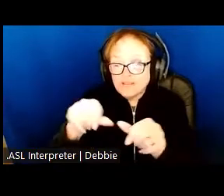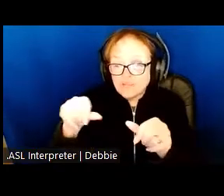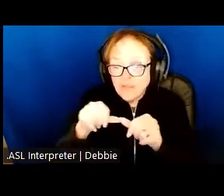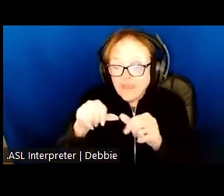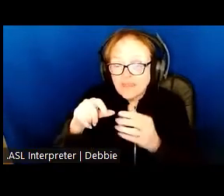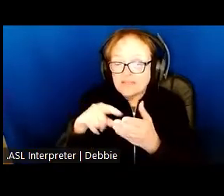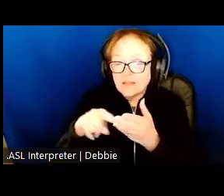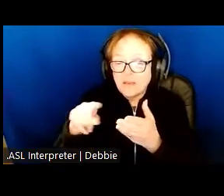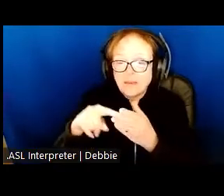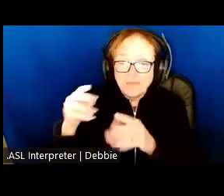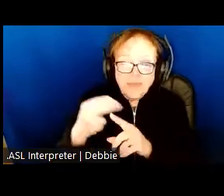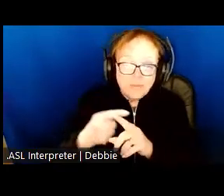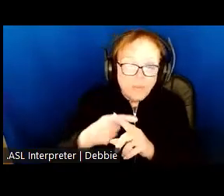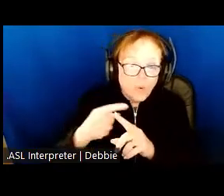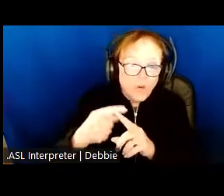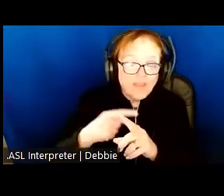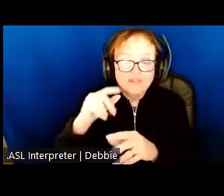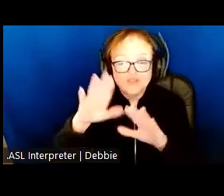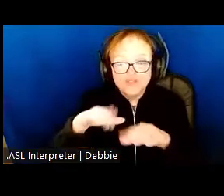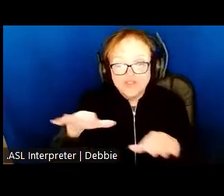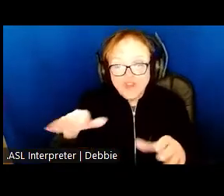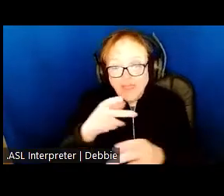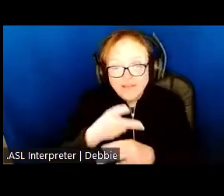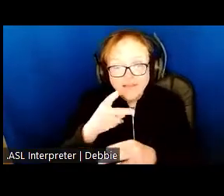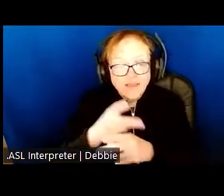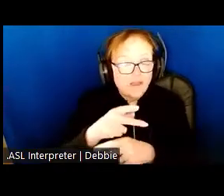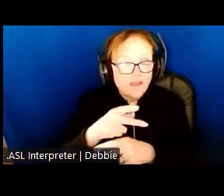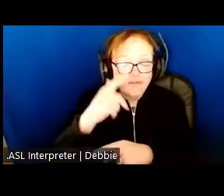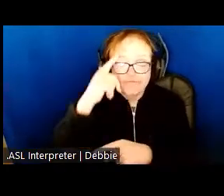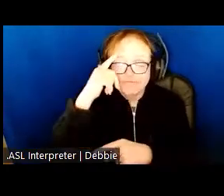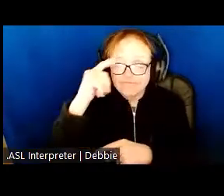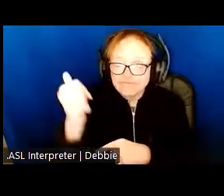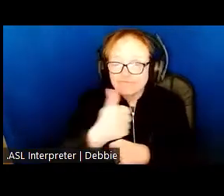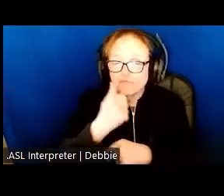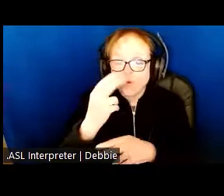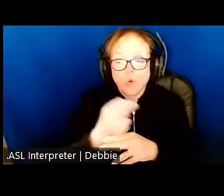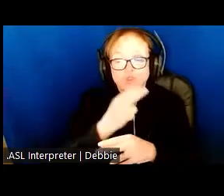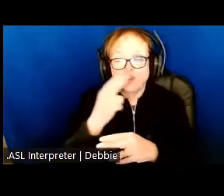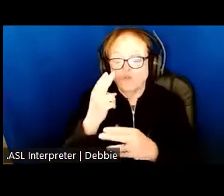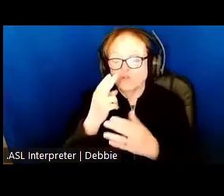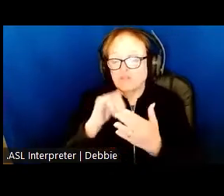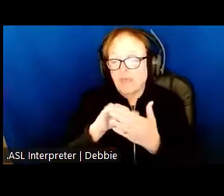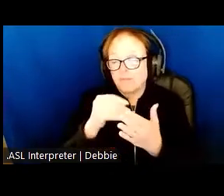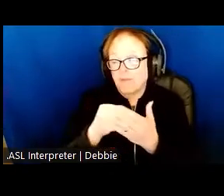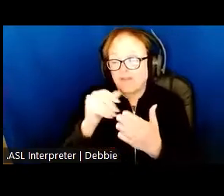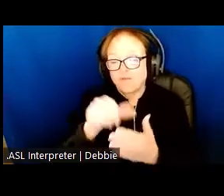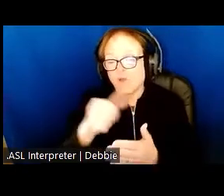childcare, or generally use the funding to free their time, among many other possibilities.